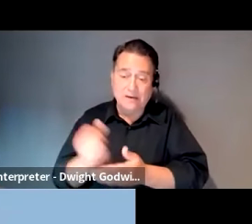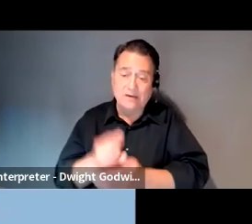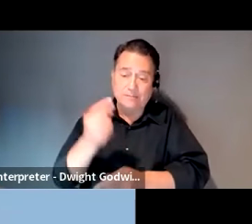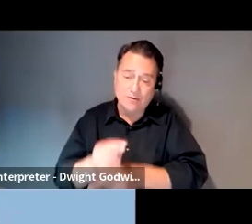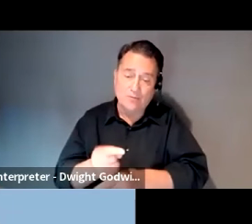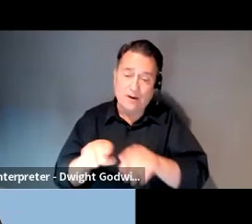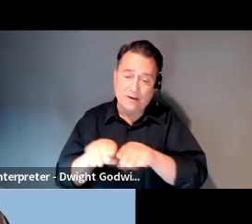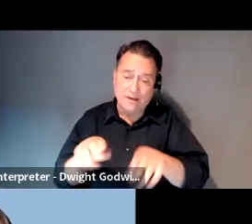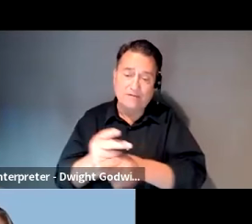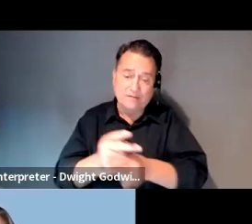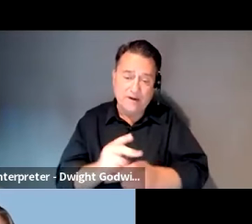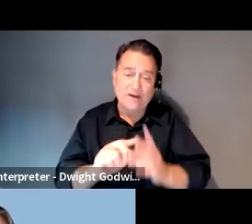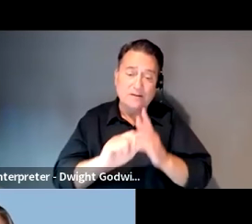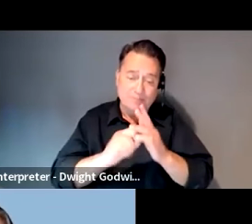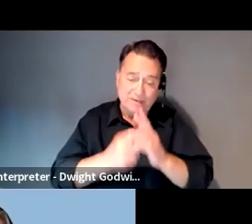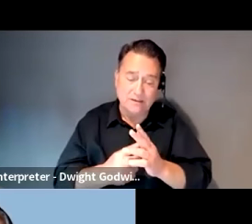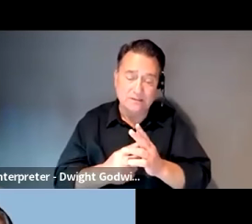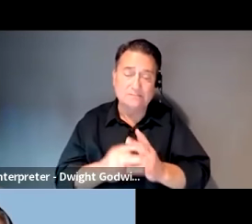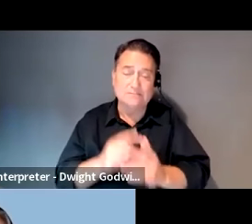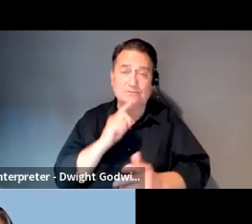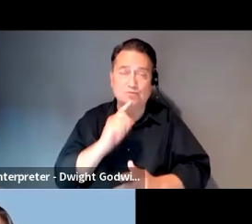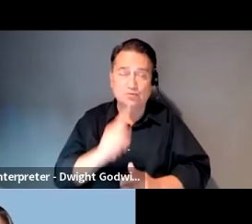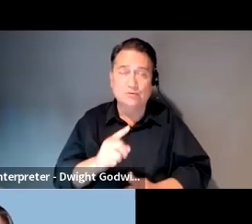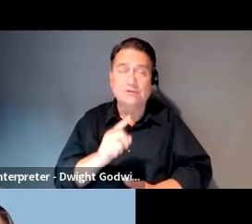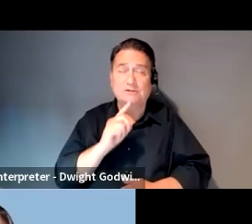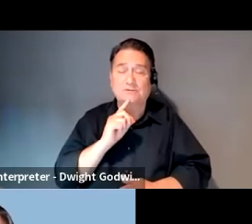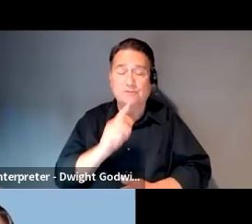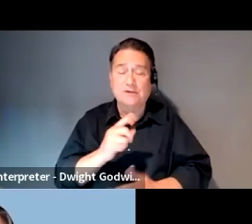from the beginning, it is really helpful